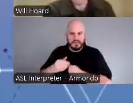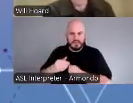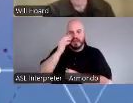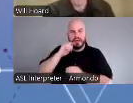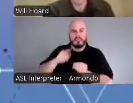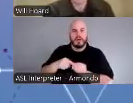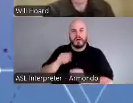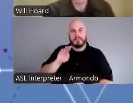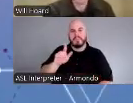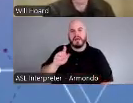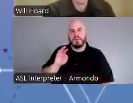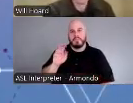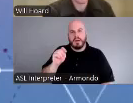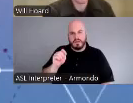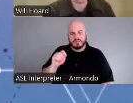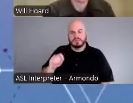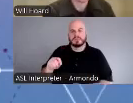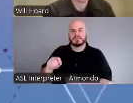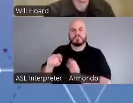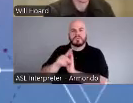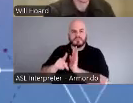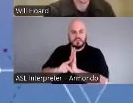and that was something that was really